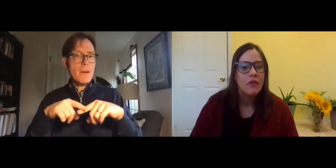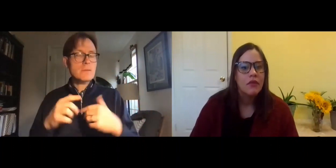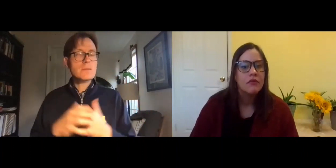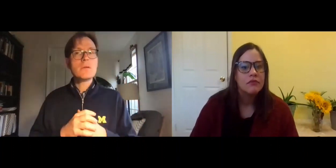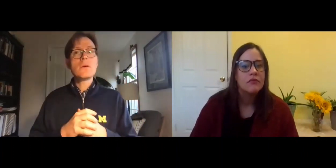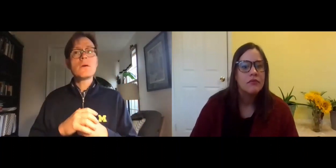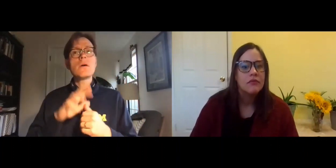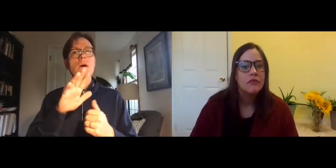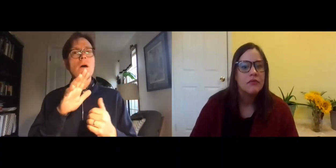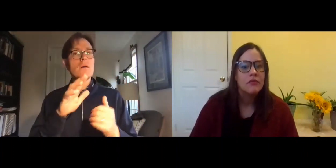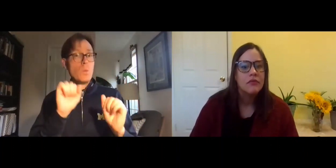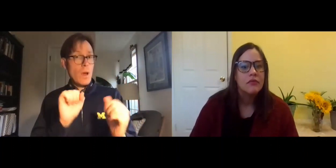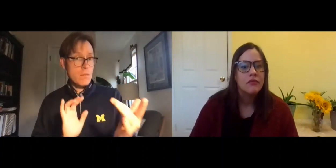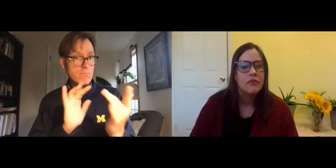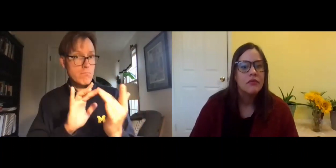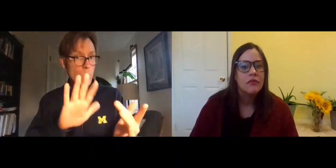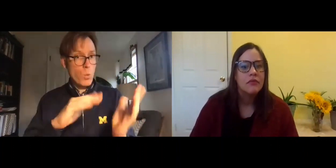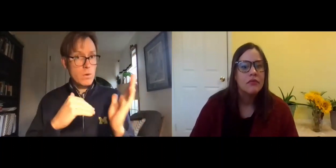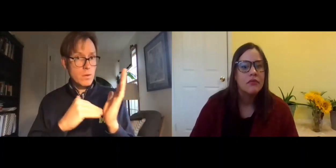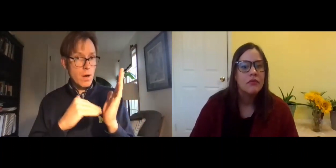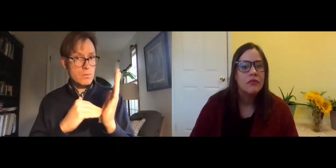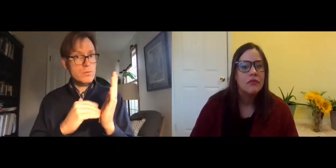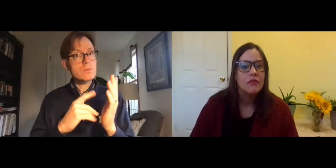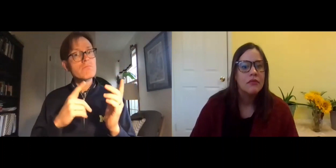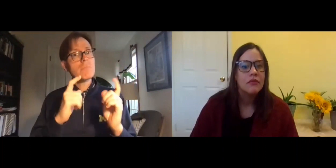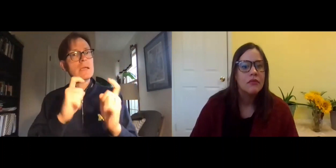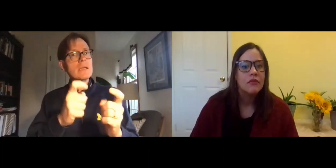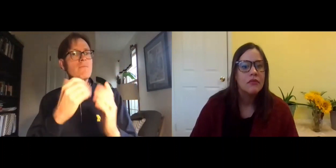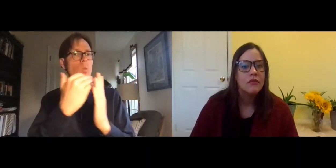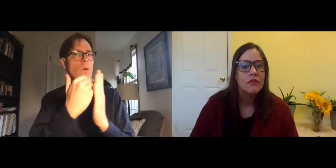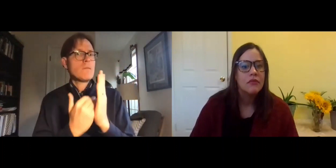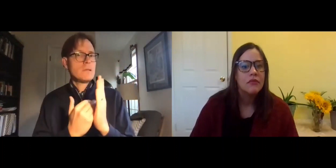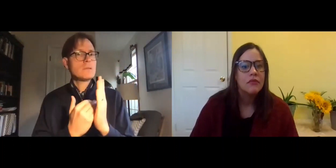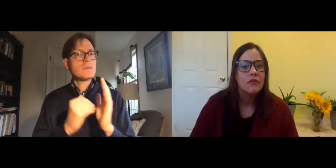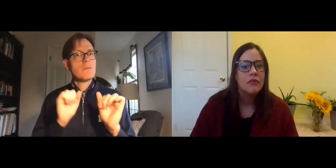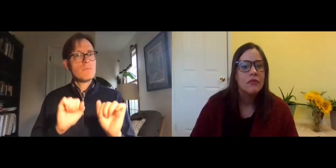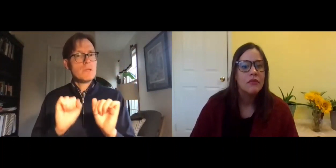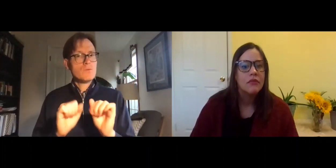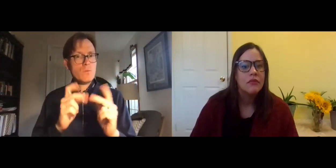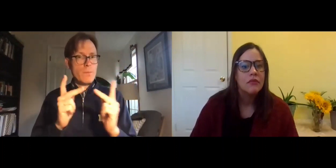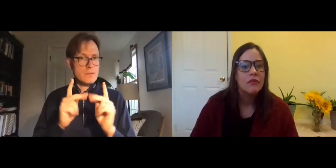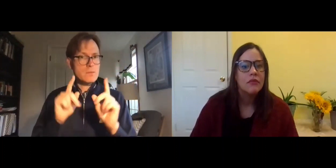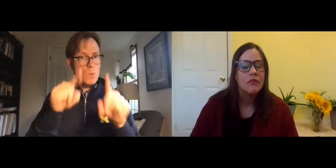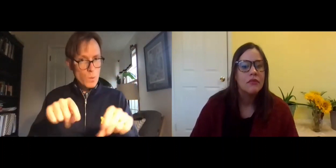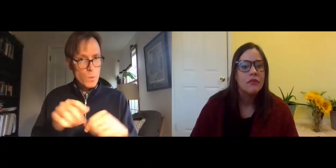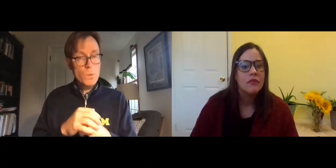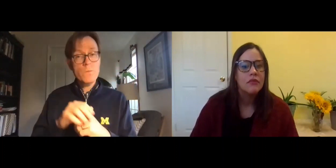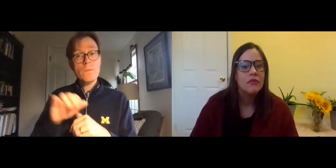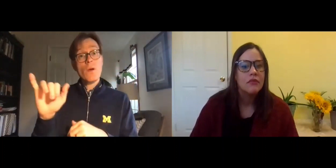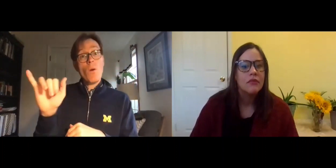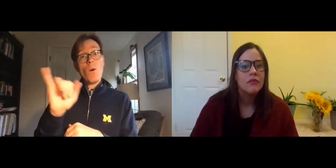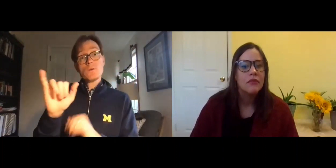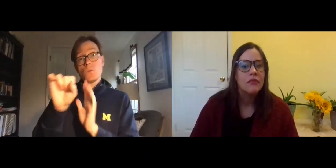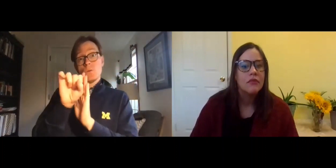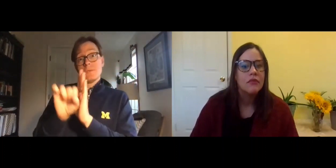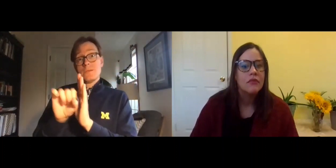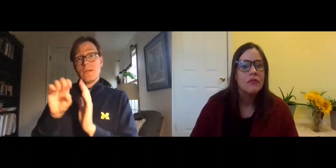not. You can contact your regular doctor and he or she can give you a list of different places